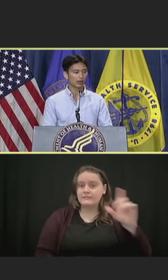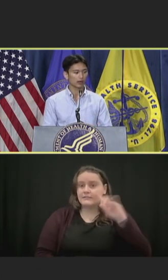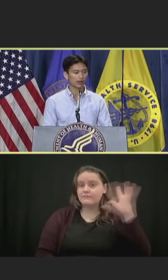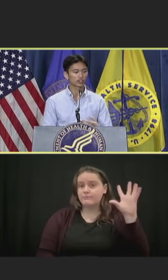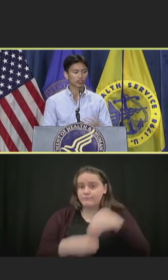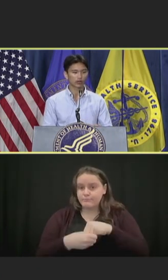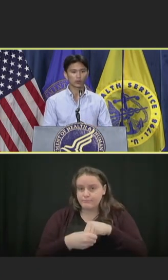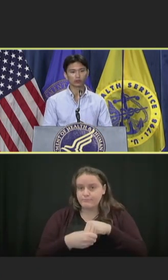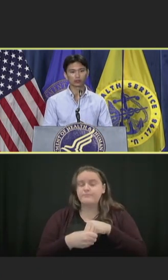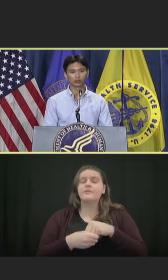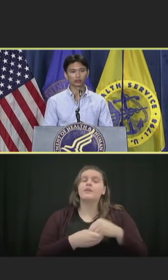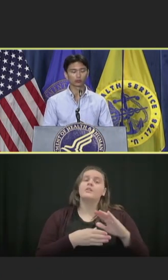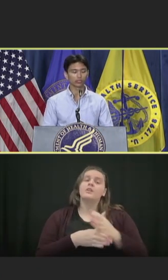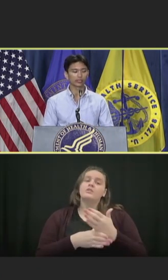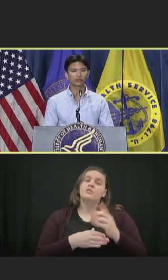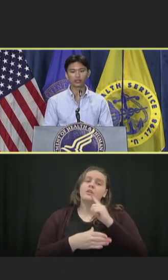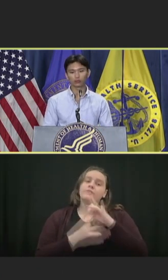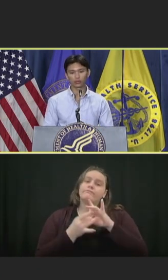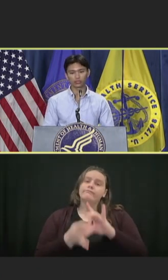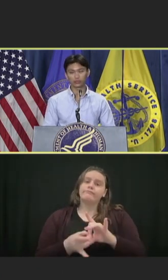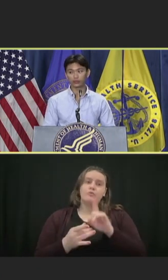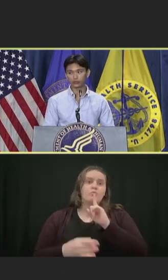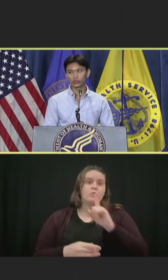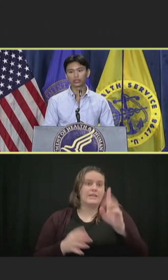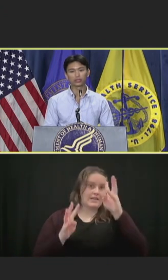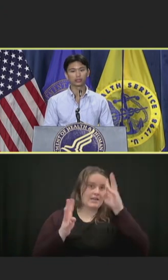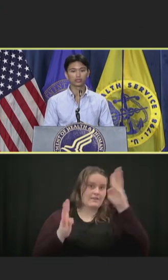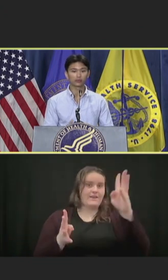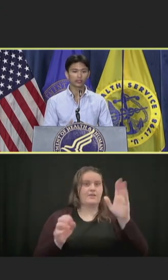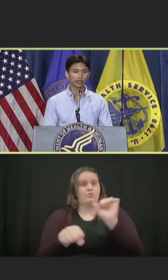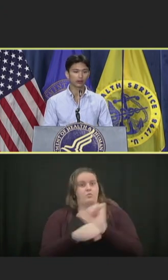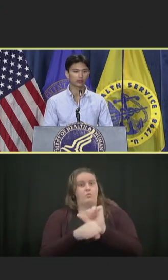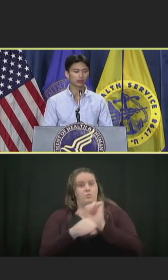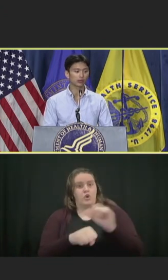and shared about the really innovative work that they're doing in the DMV area.